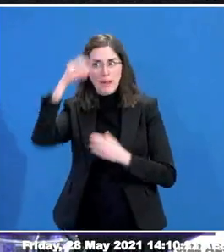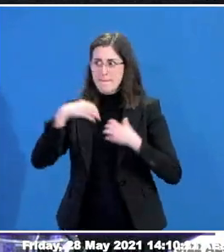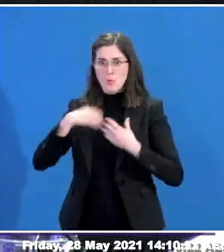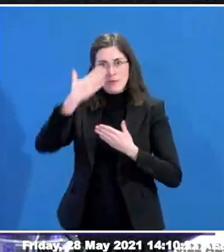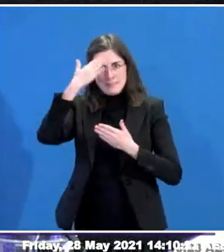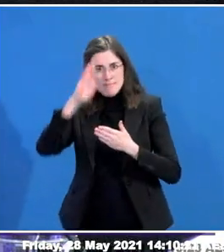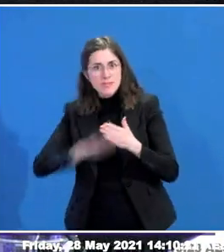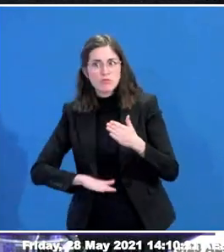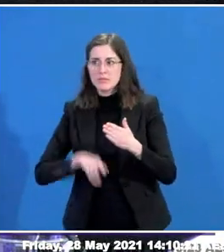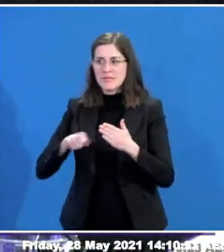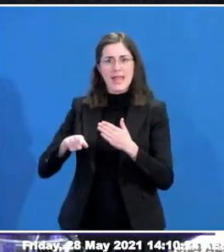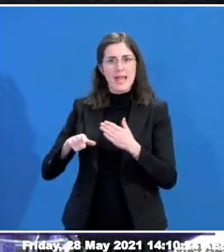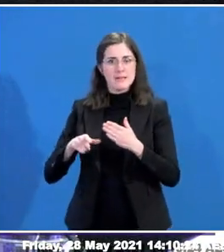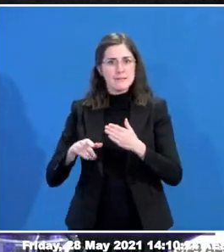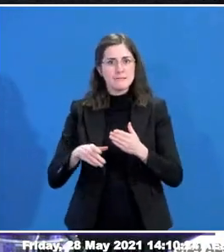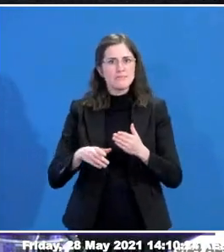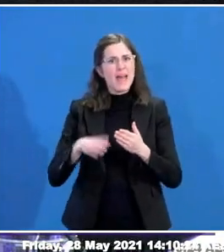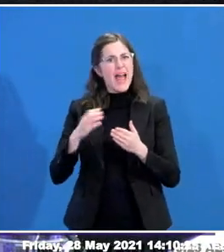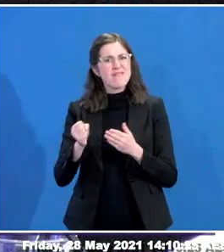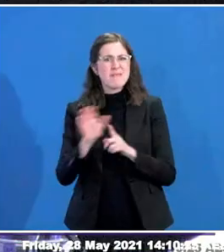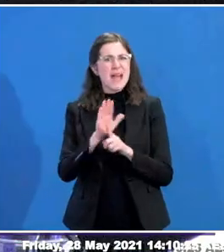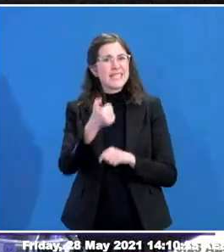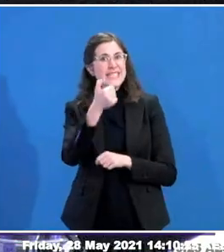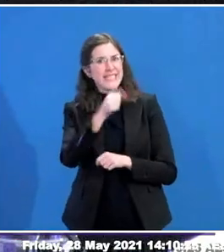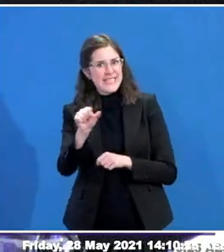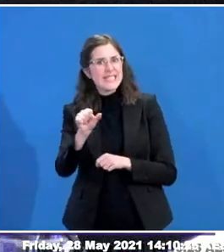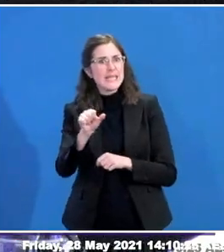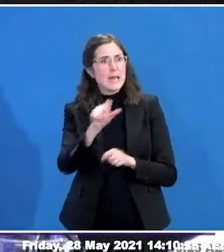They manage a caseload of around 60 participants each and they work really